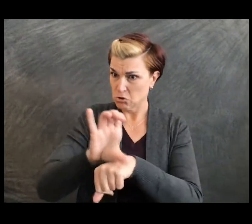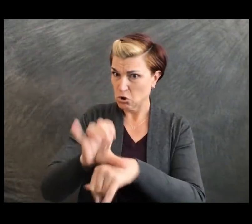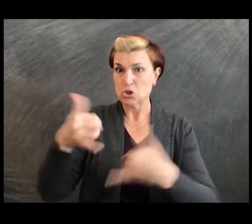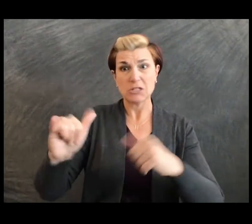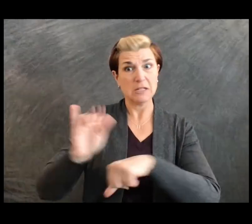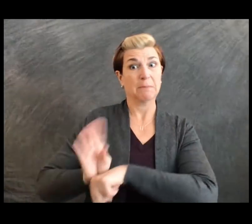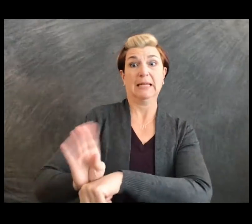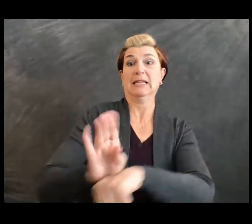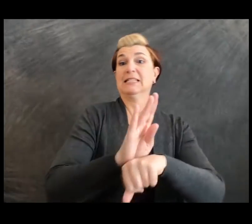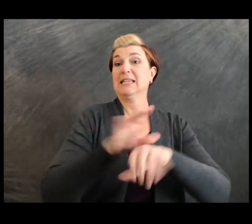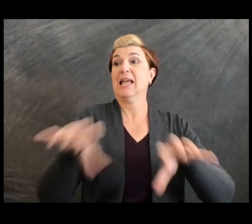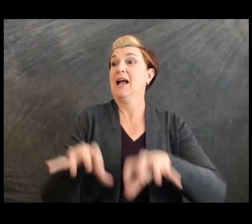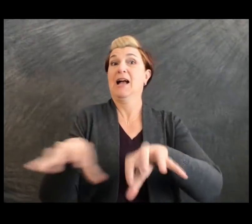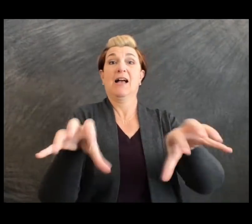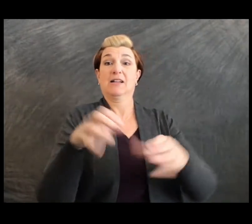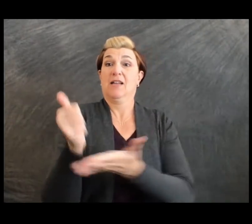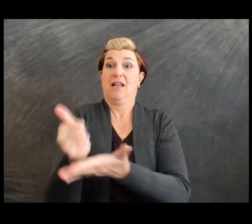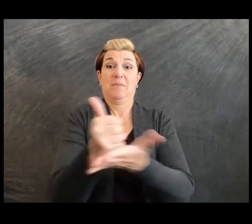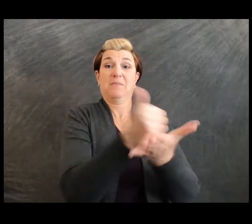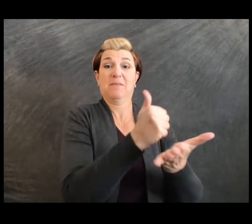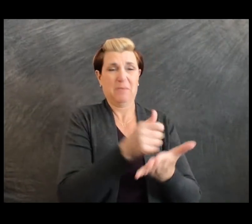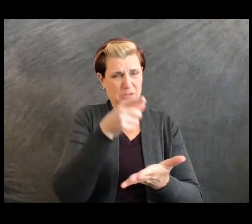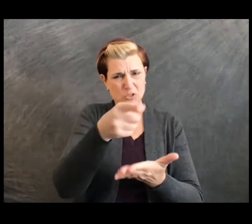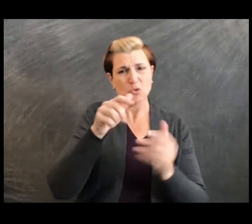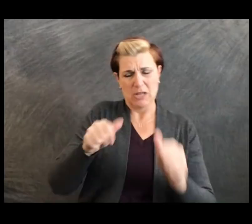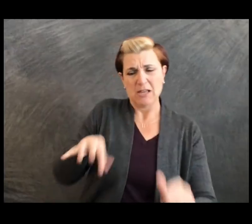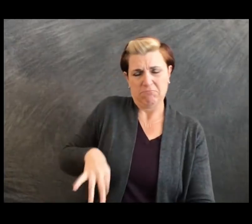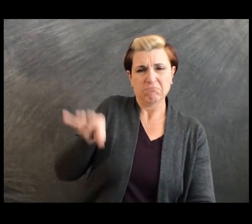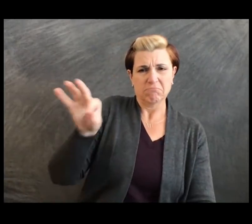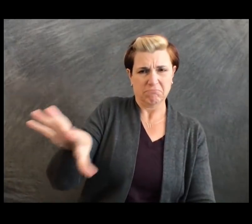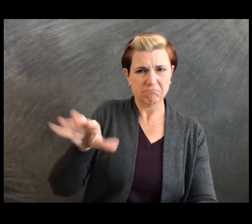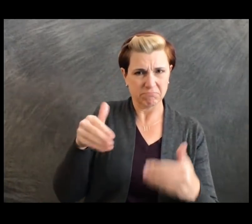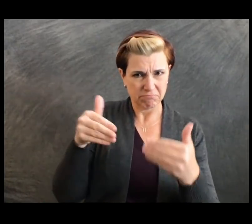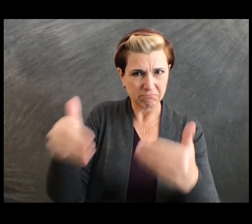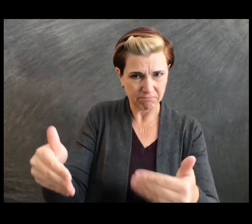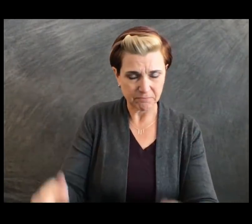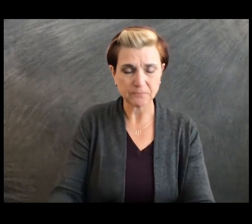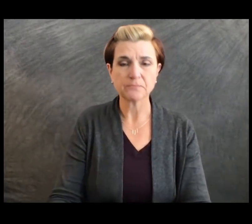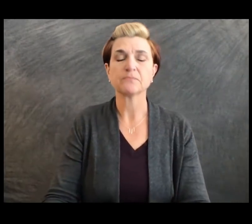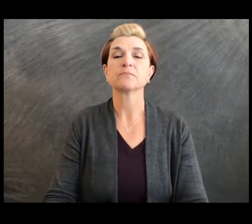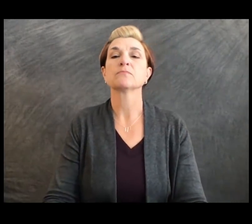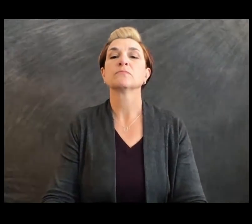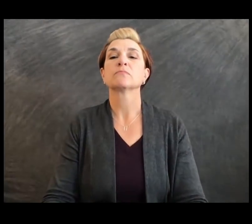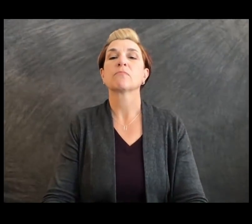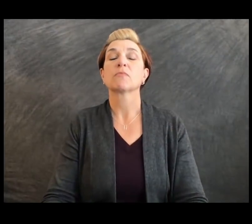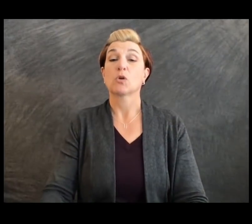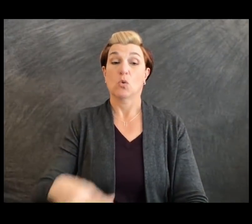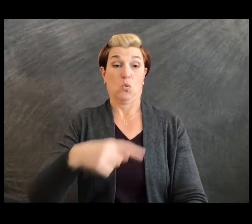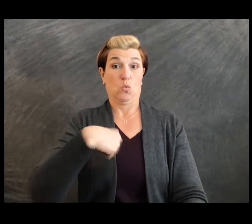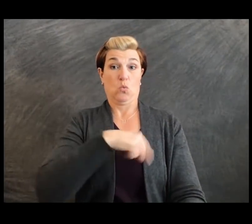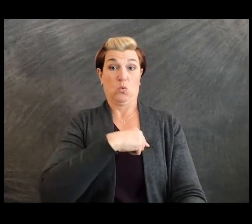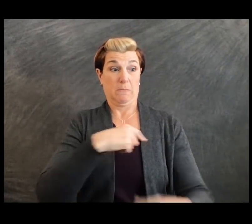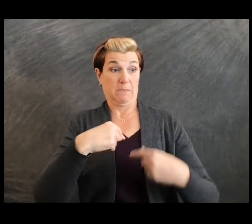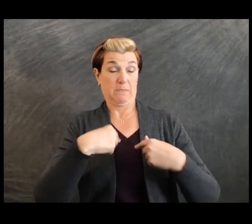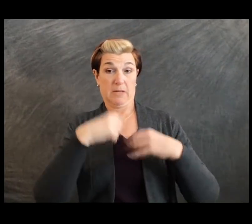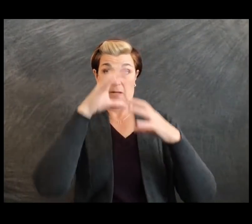continued support the President and I are grateful that the American people are listening to state and local authorities and and putting into